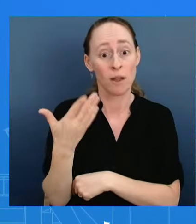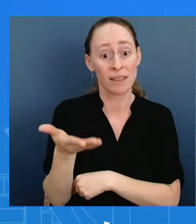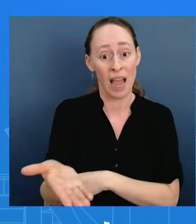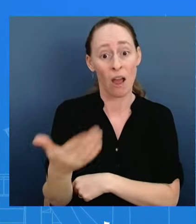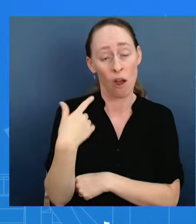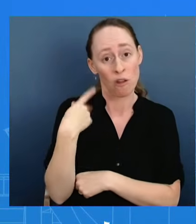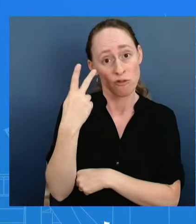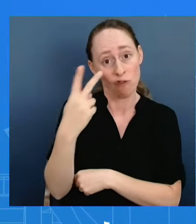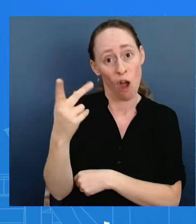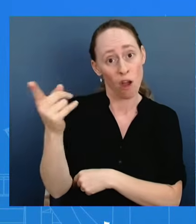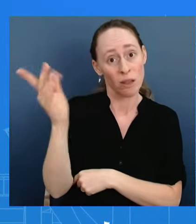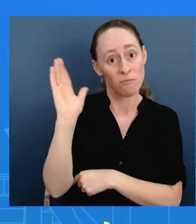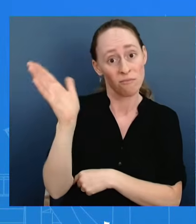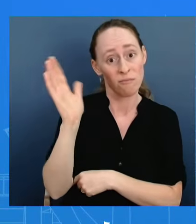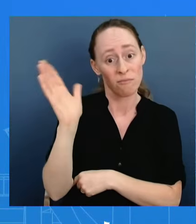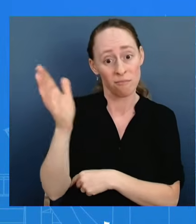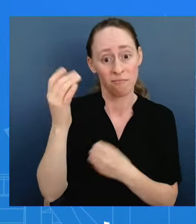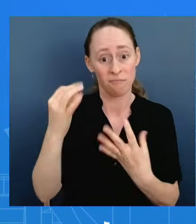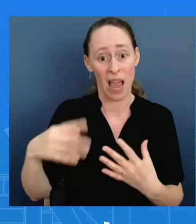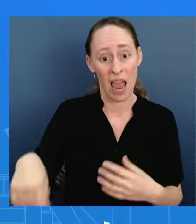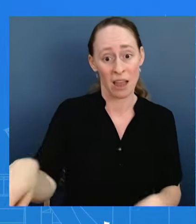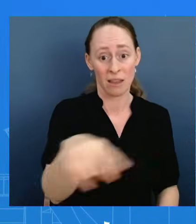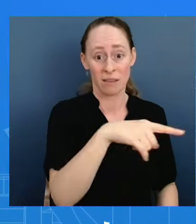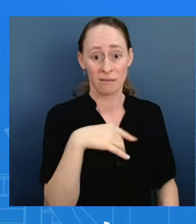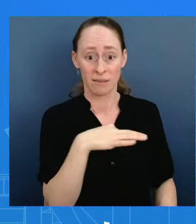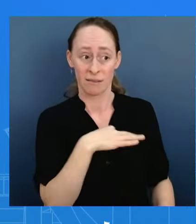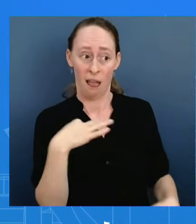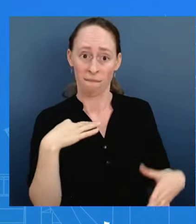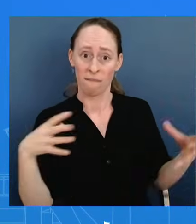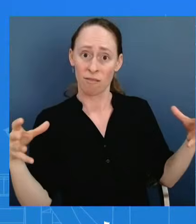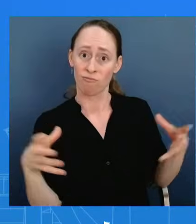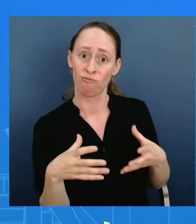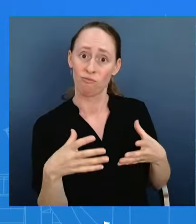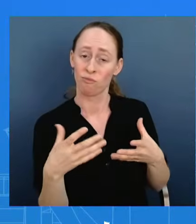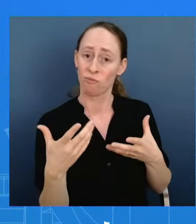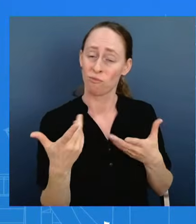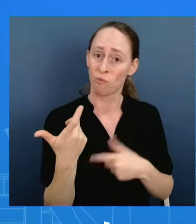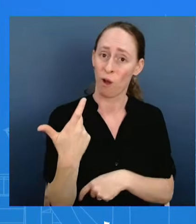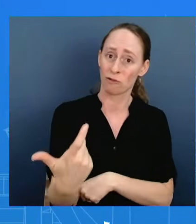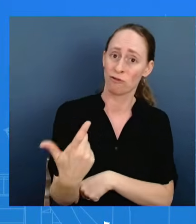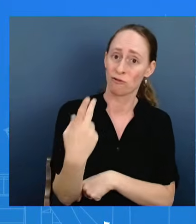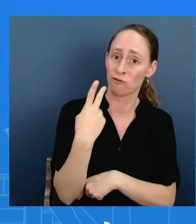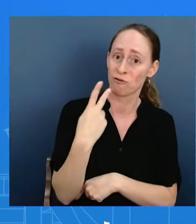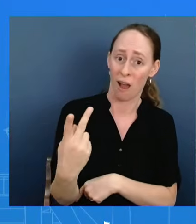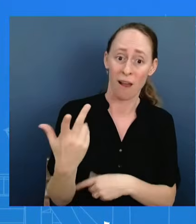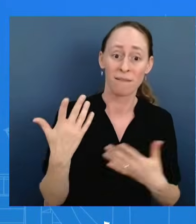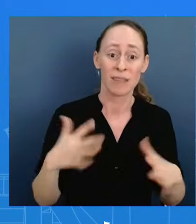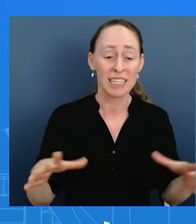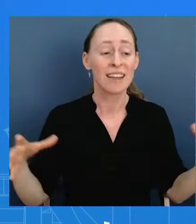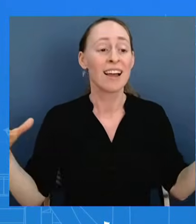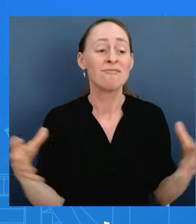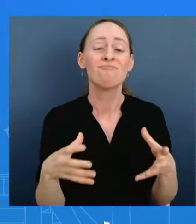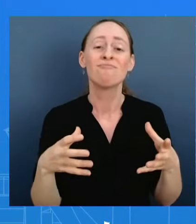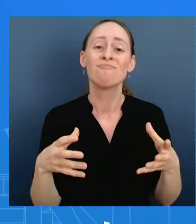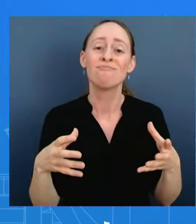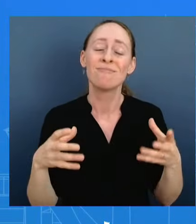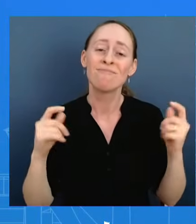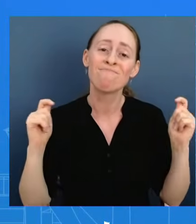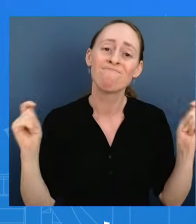here, at the White House in the Residence. And afterwards, we all came together and cheered on the president and thanked him.